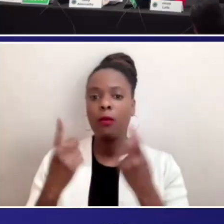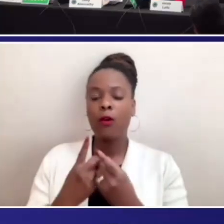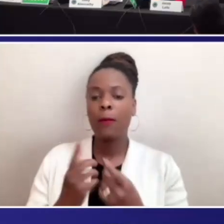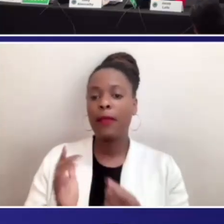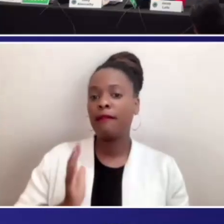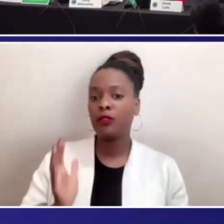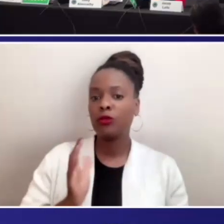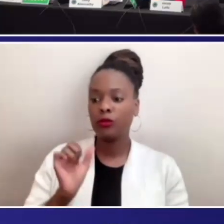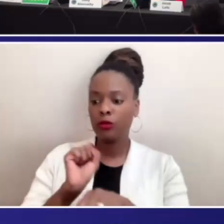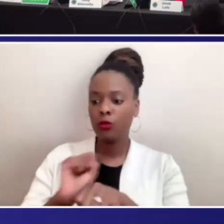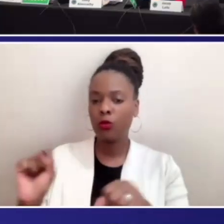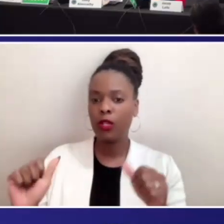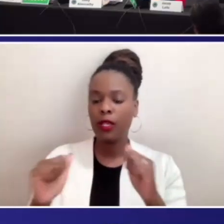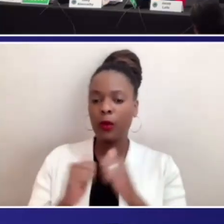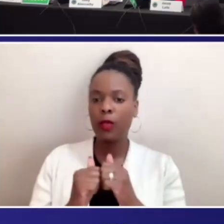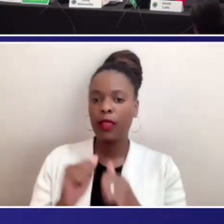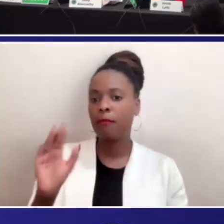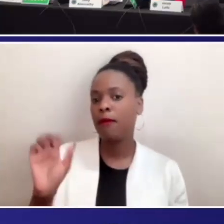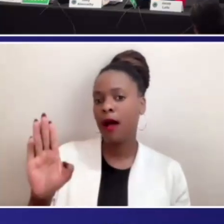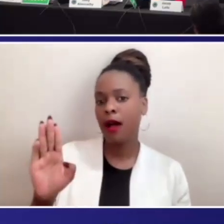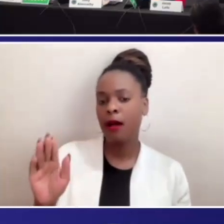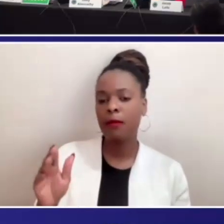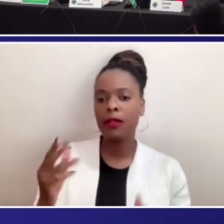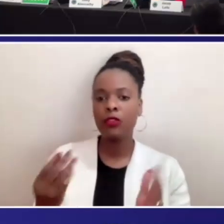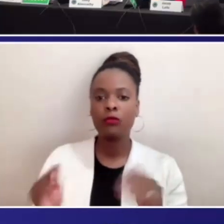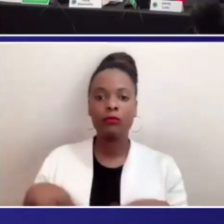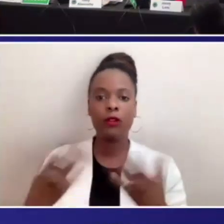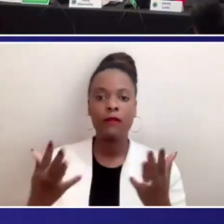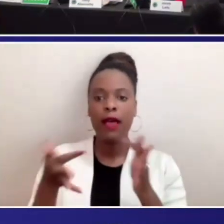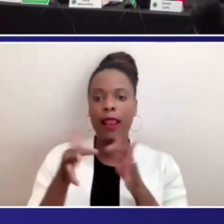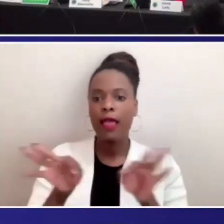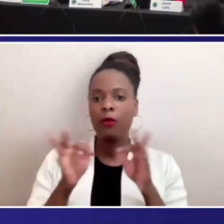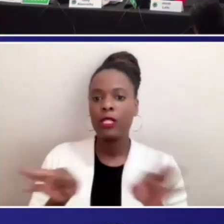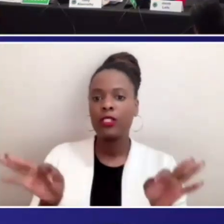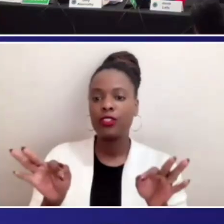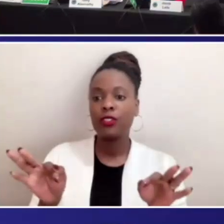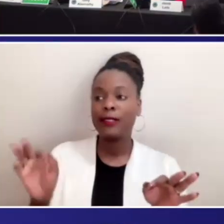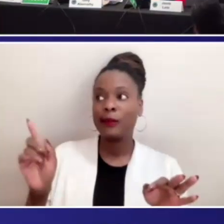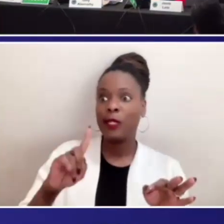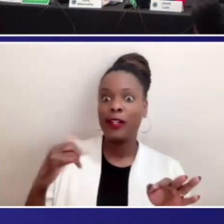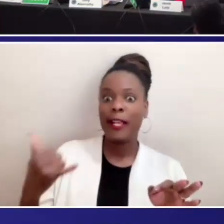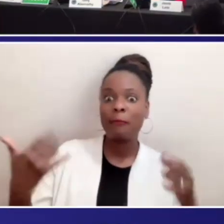with Bob on some language. And so I don't know where that is. That individual is not in the room at the